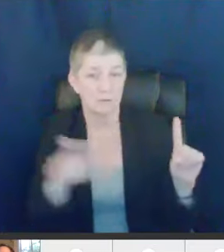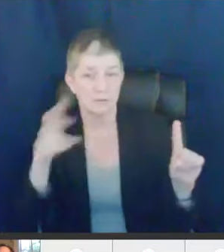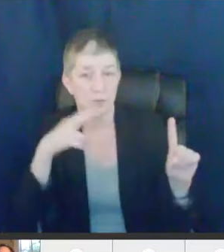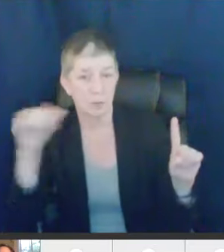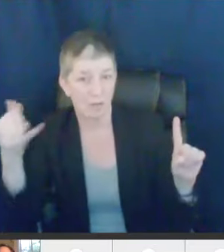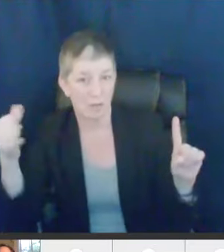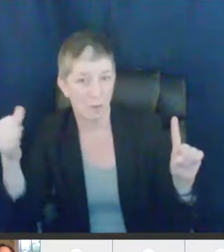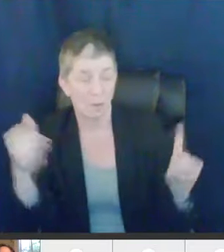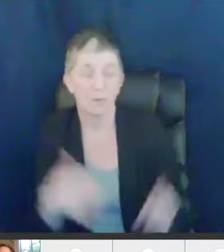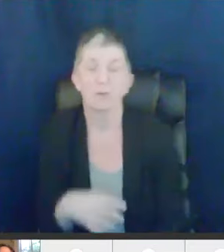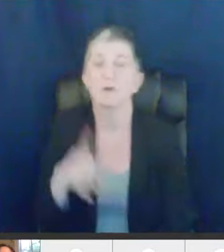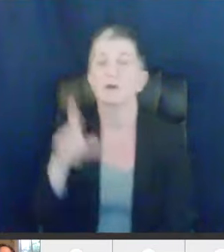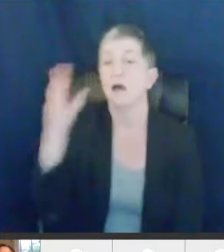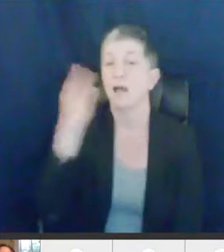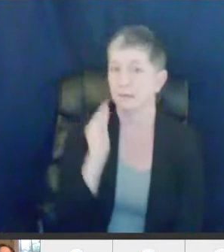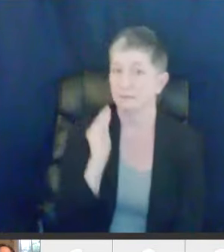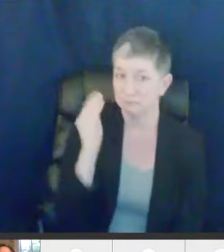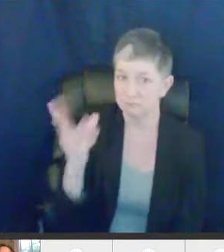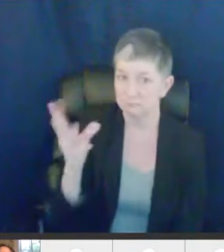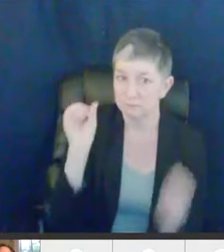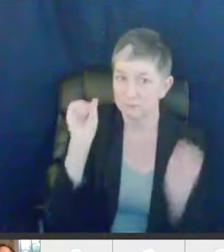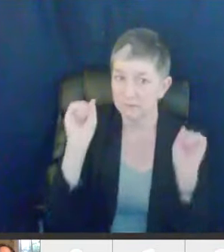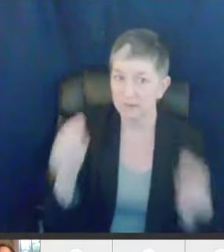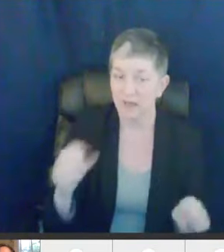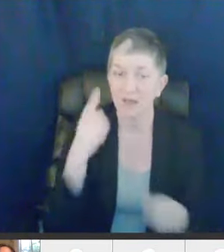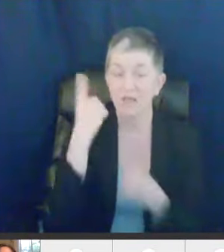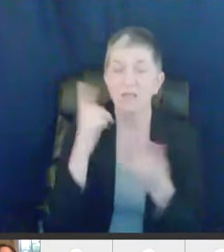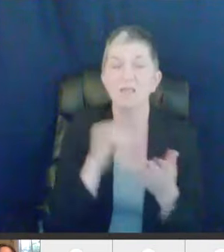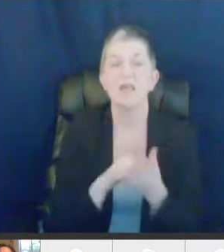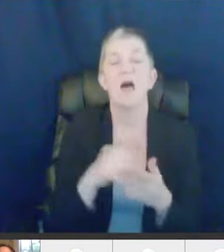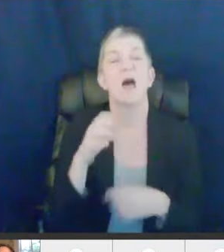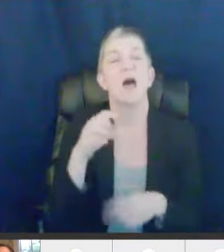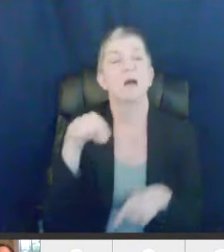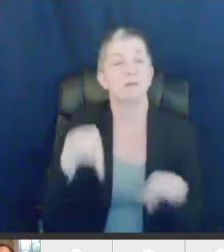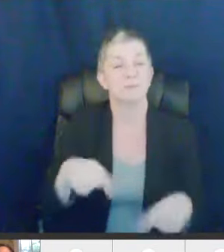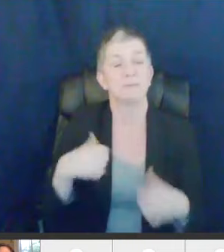can tell you is that I think that Montgomery County residents will find